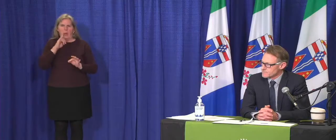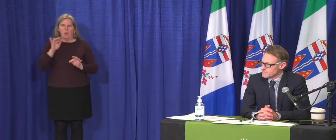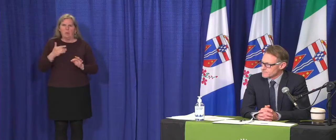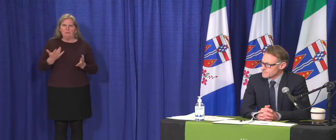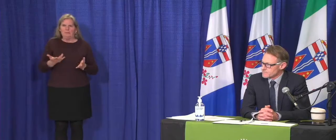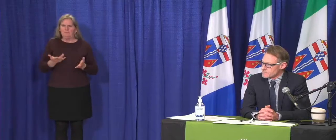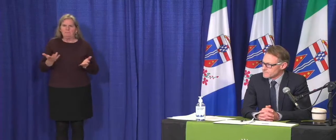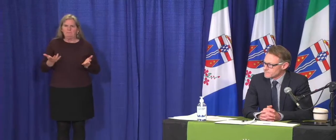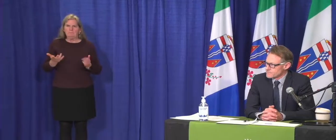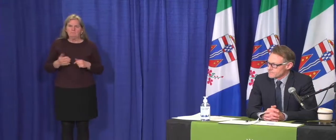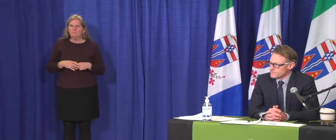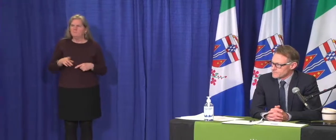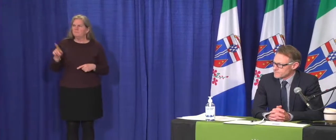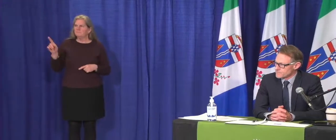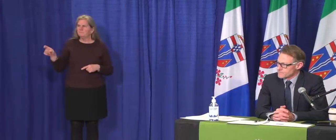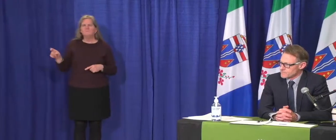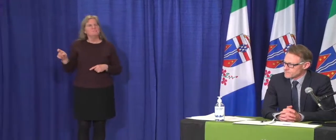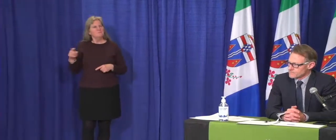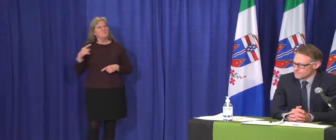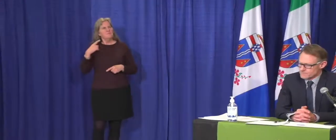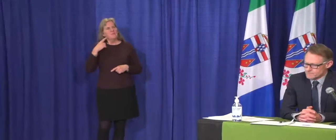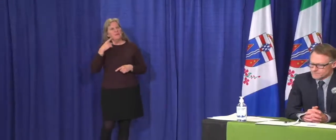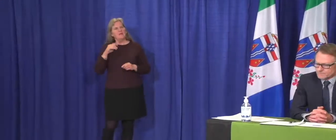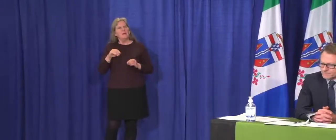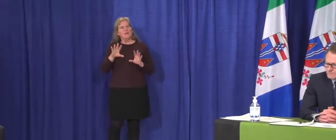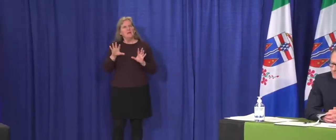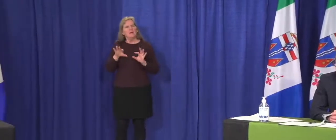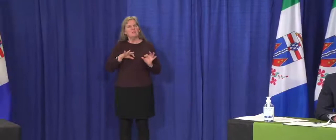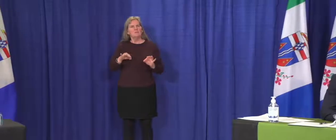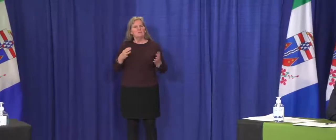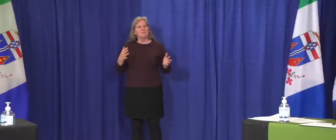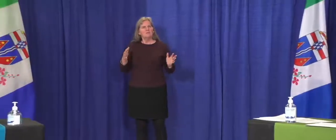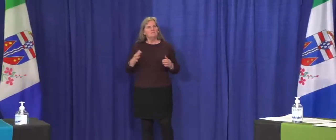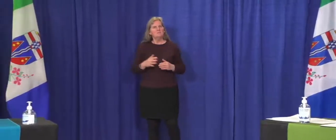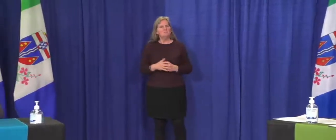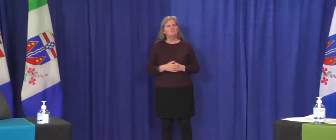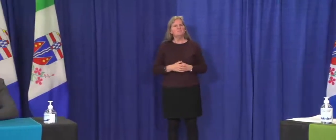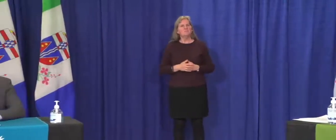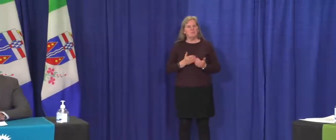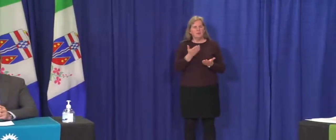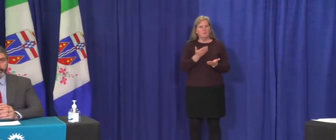need to isolate. I think we've been clear that